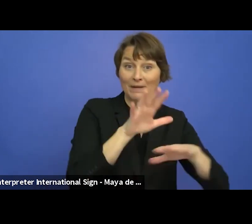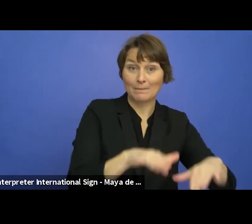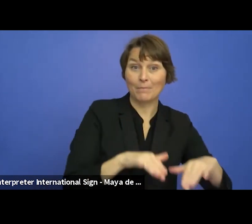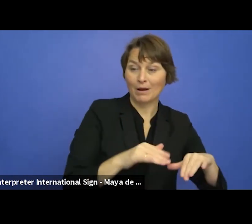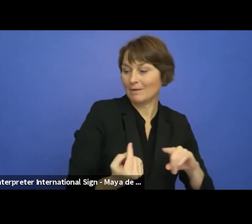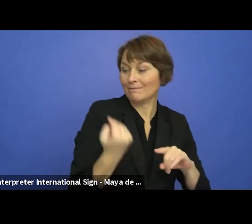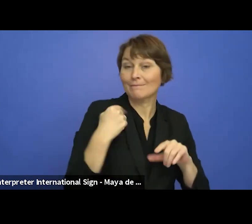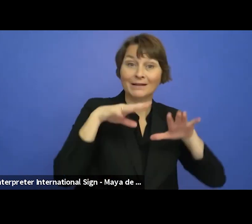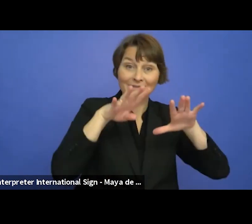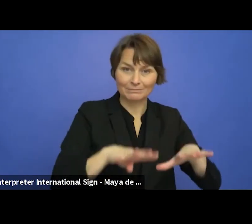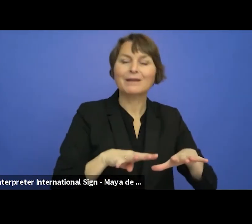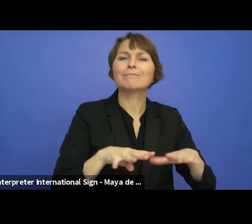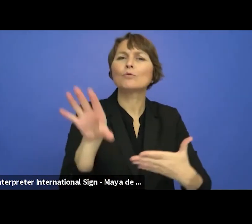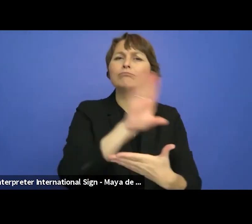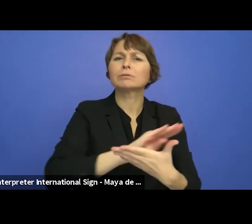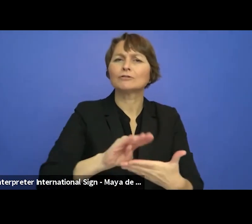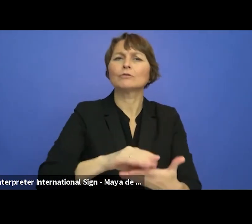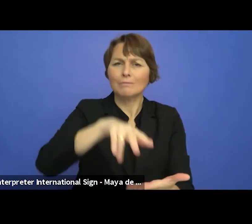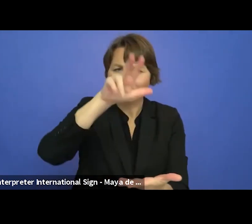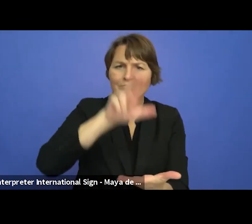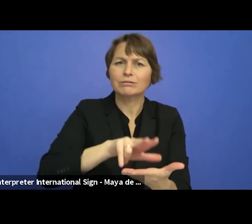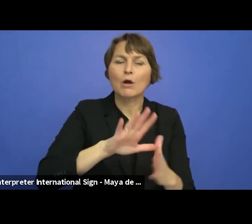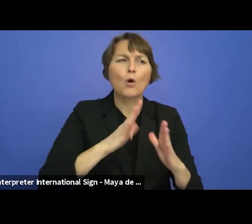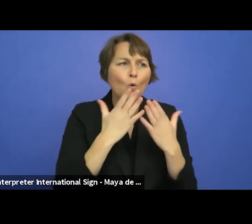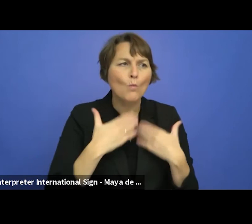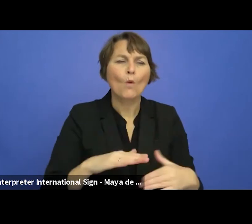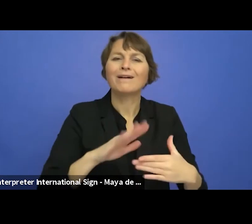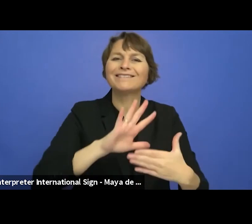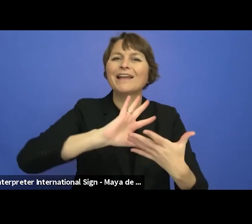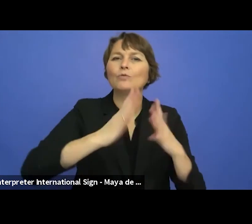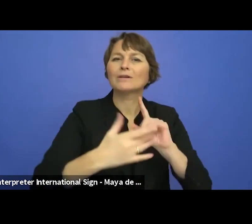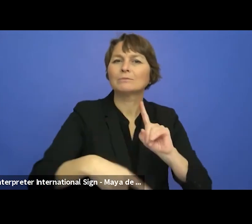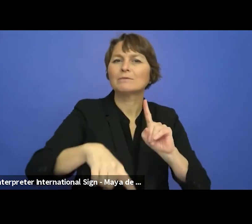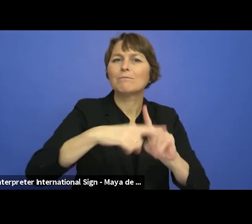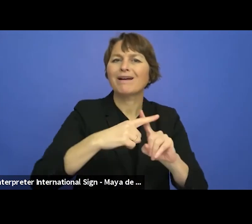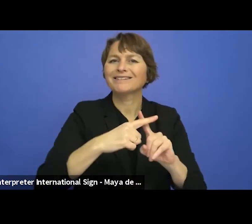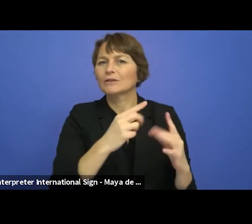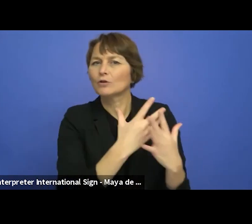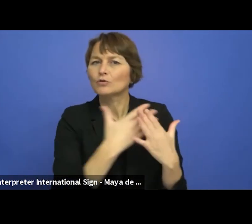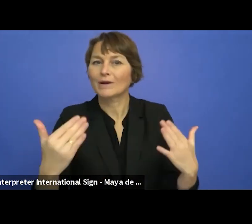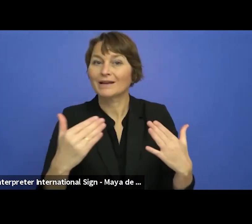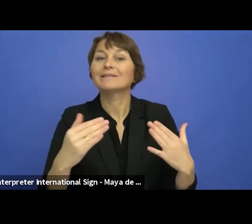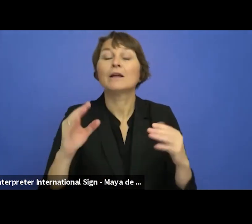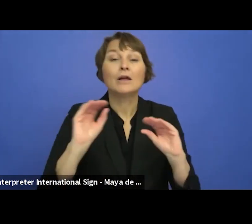on the Effective measures to ‘green’ Erasmus+, Creative Europe and the European Solidarity Corps.